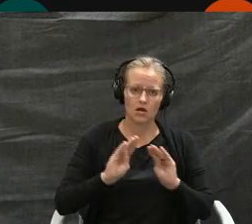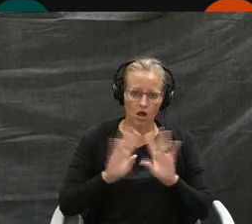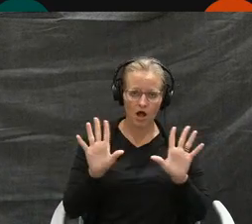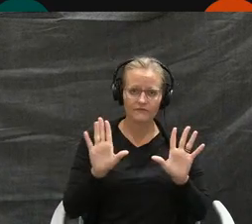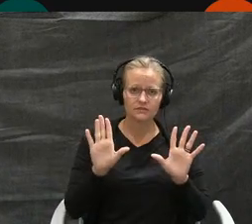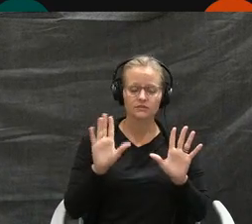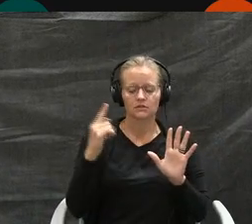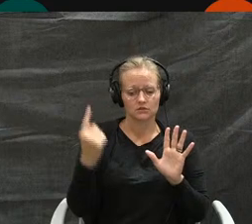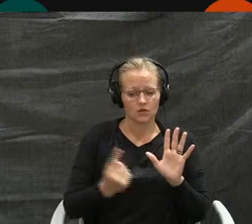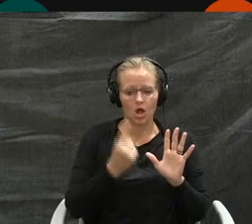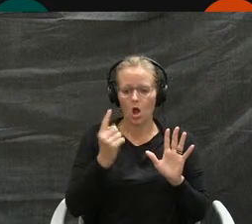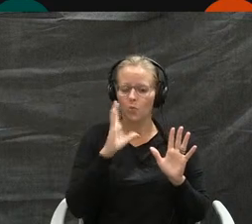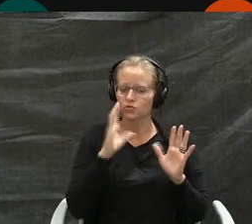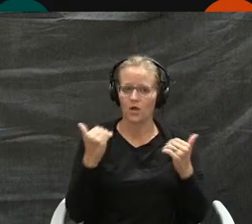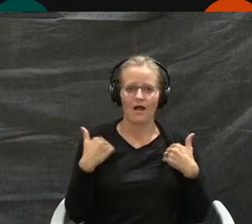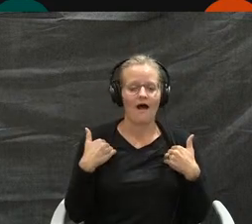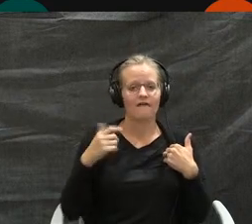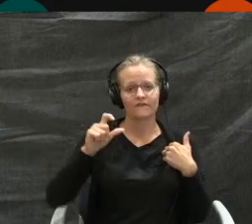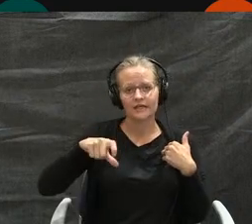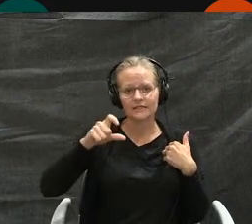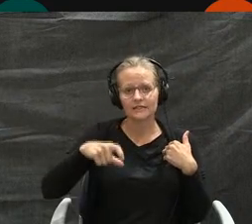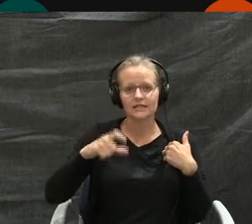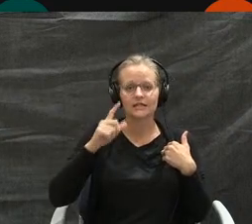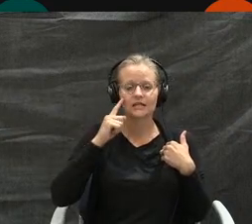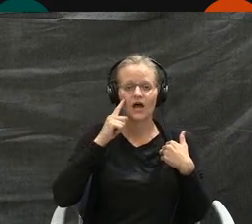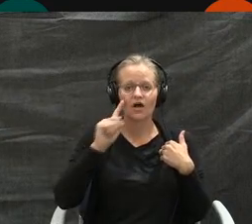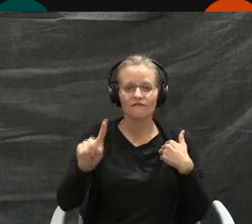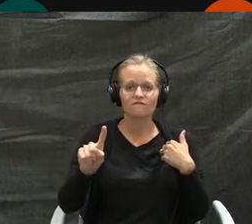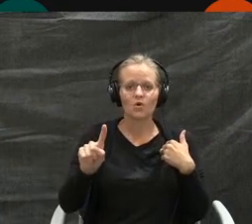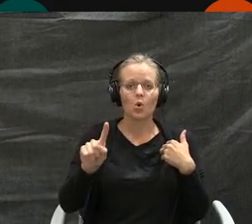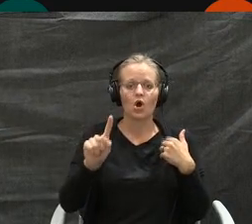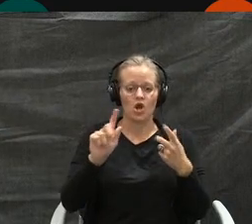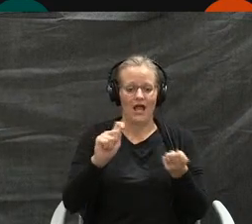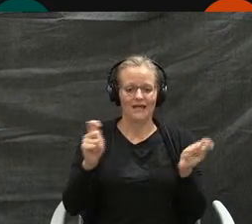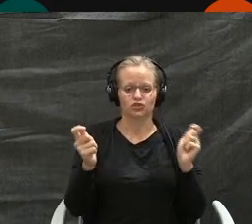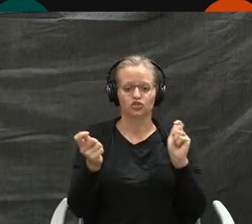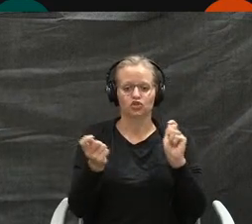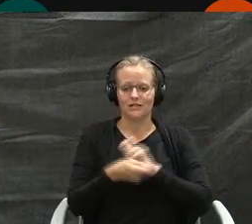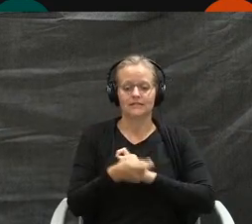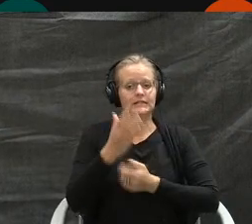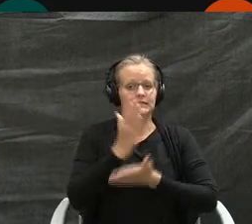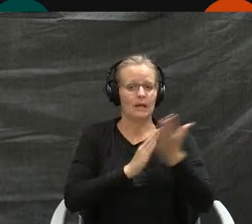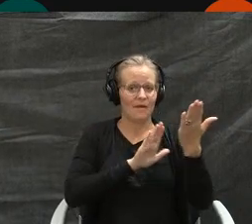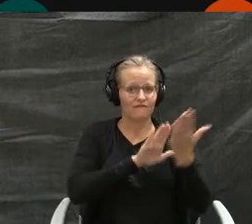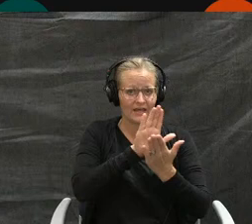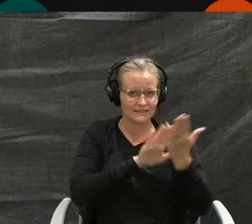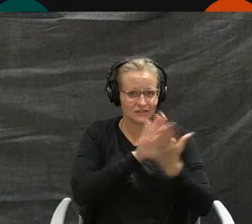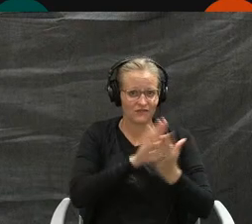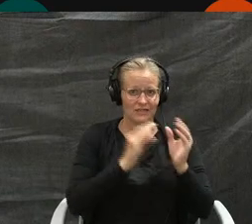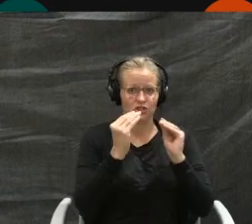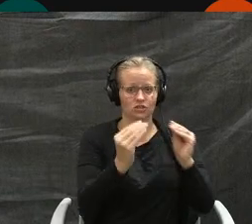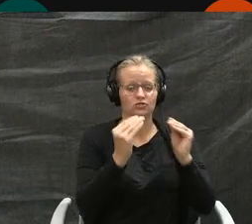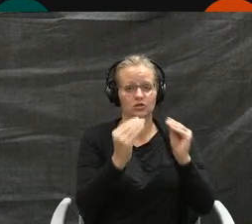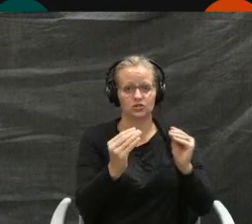to be a need to slightly adjust face to face instruction for those students and provide the